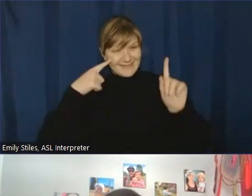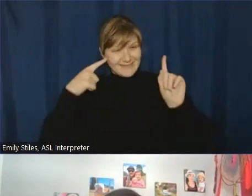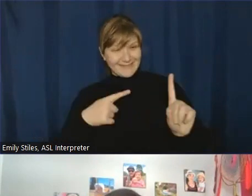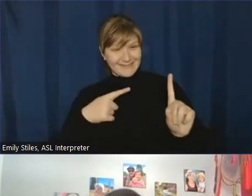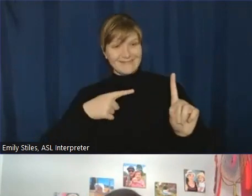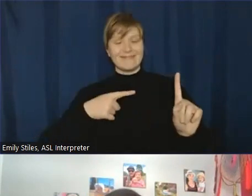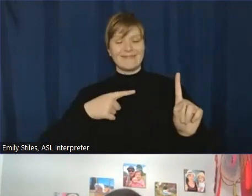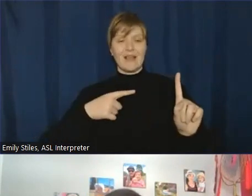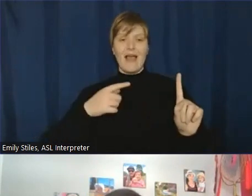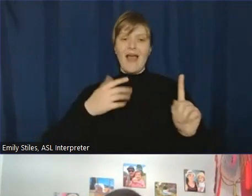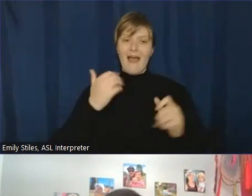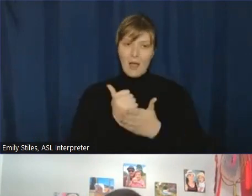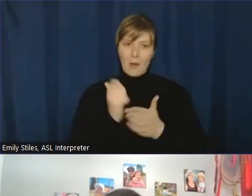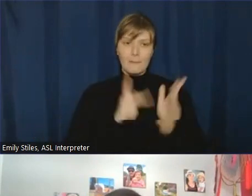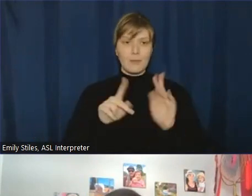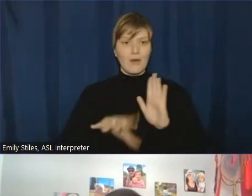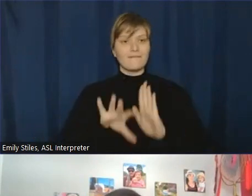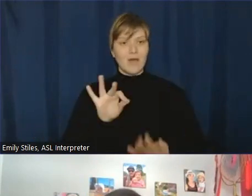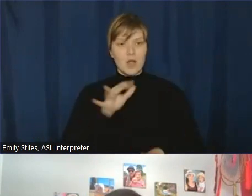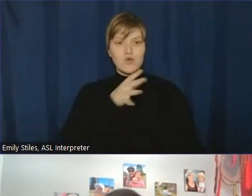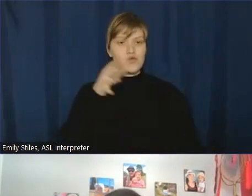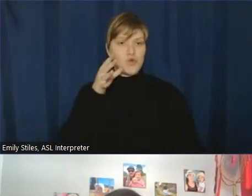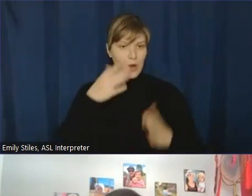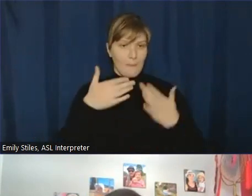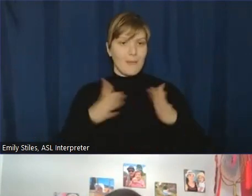transit and other opportunities to connect with our grantees. That is